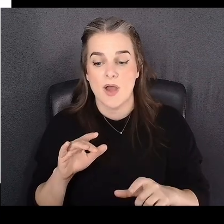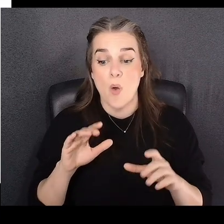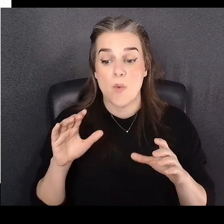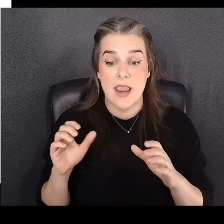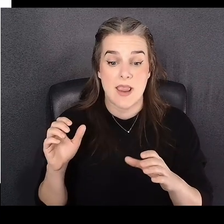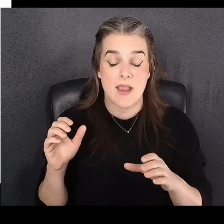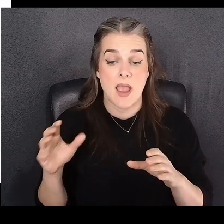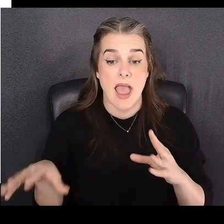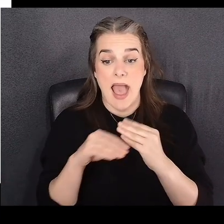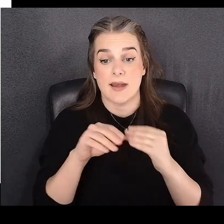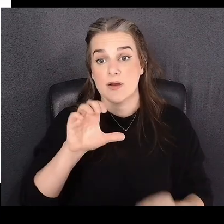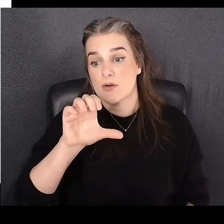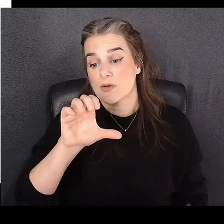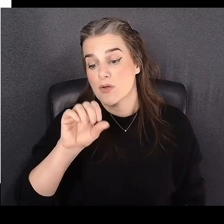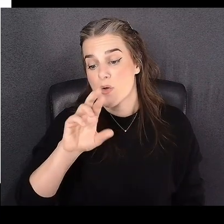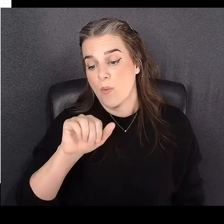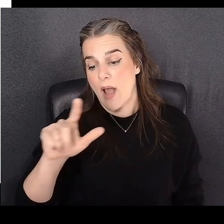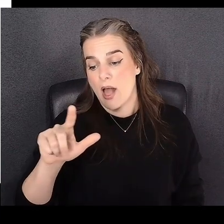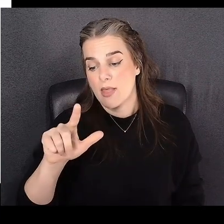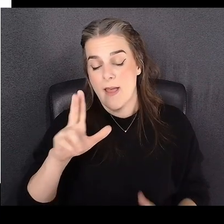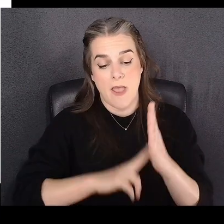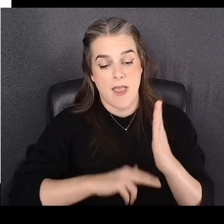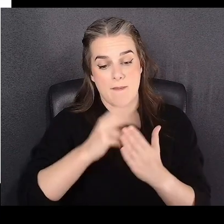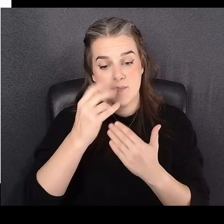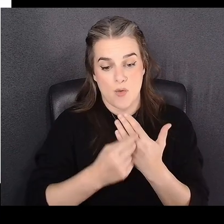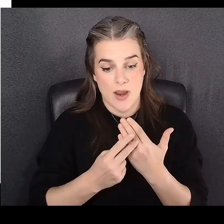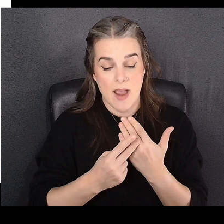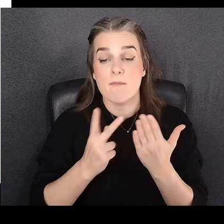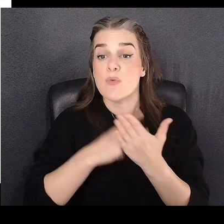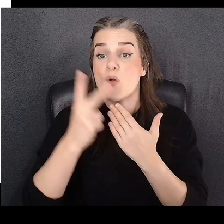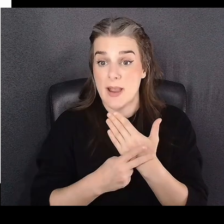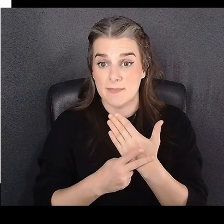and change their colors. And really, some of that art was just beautiful.